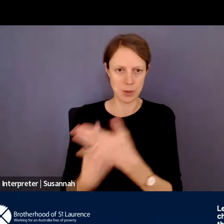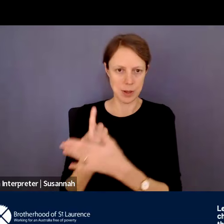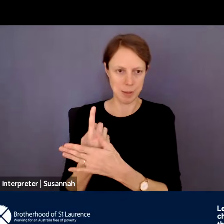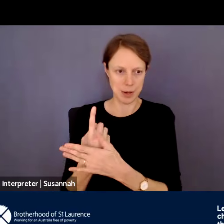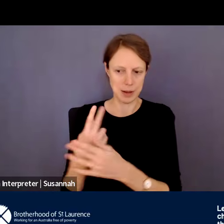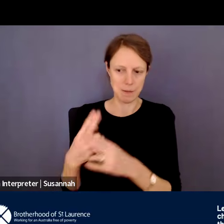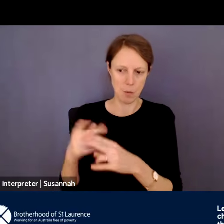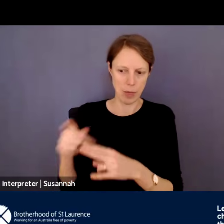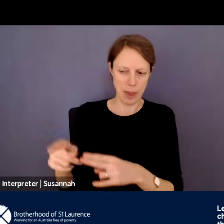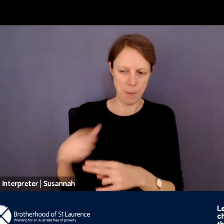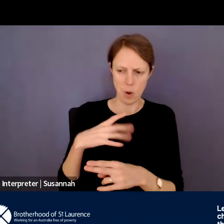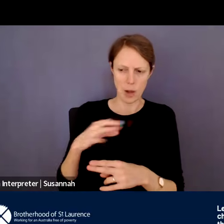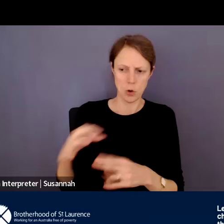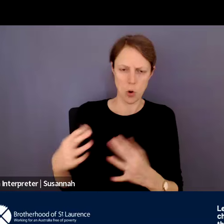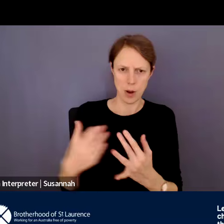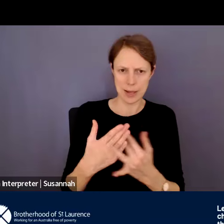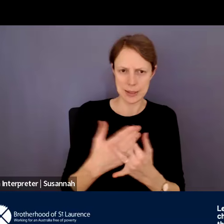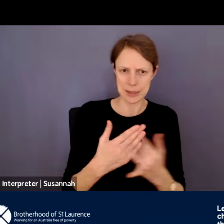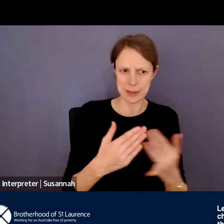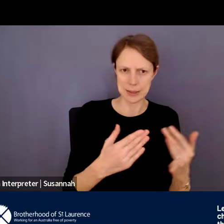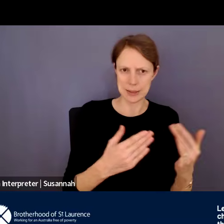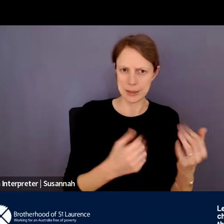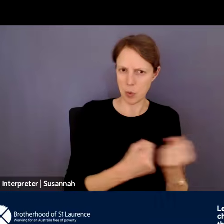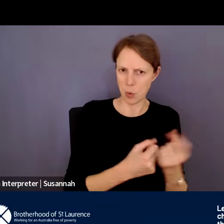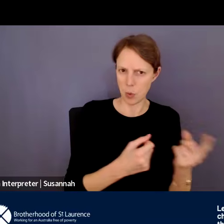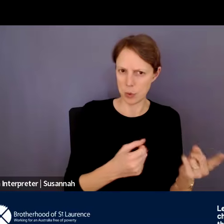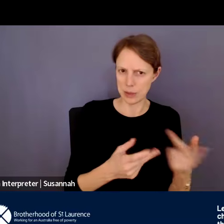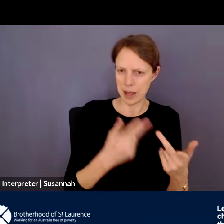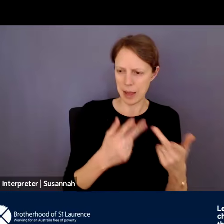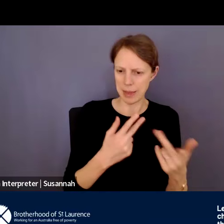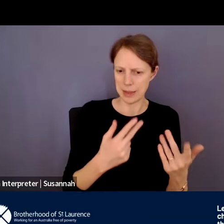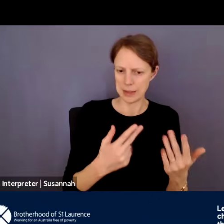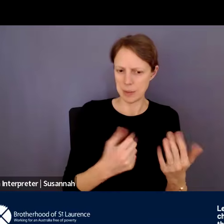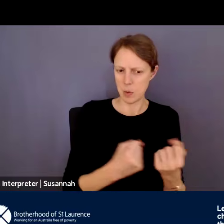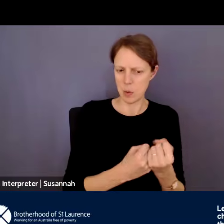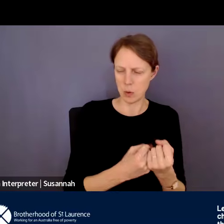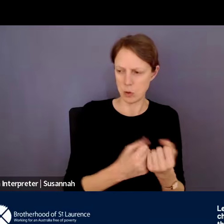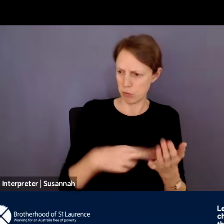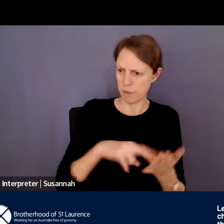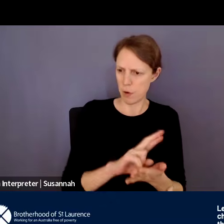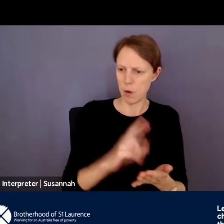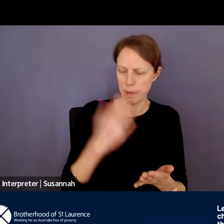why they weren't accessing supports that had been - they'd been referred for and worked through some